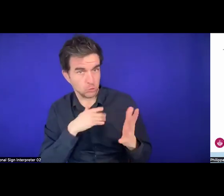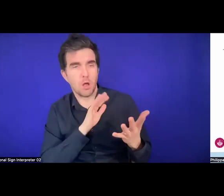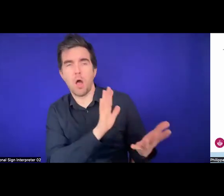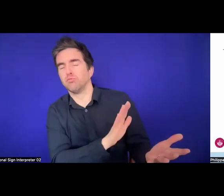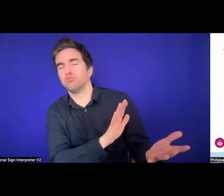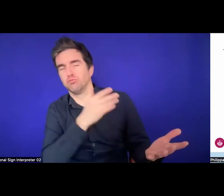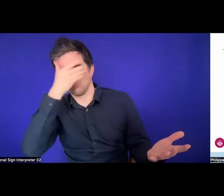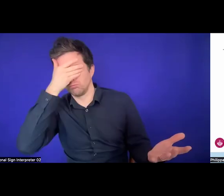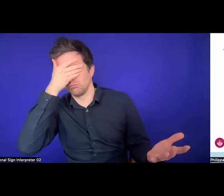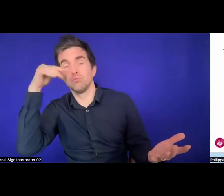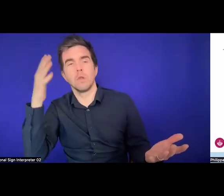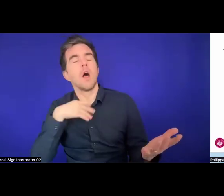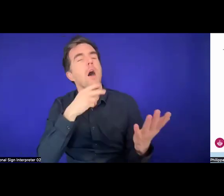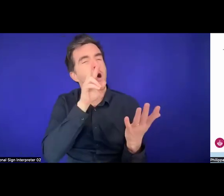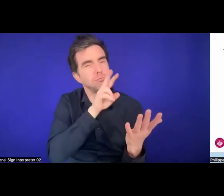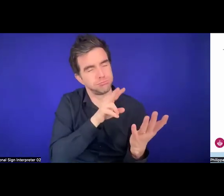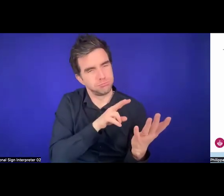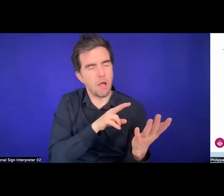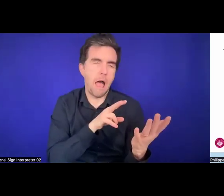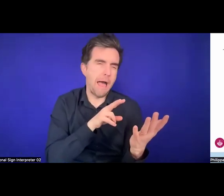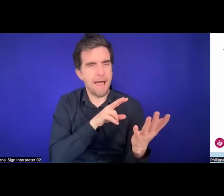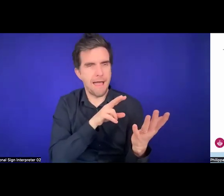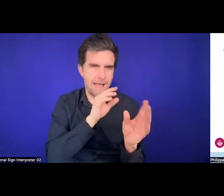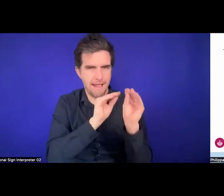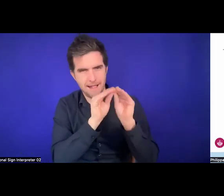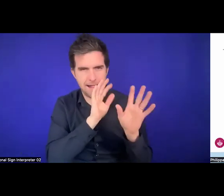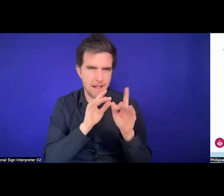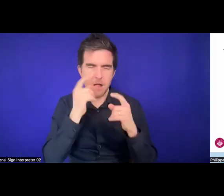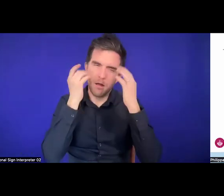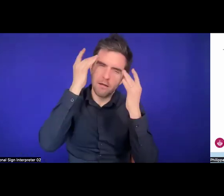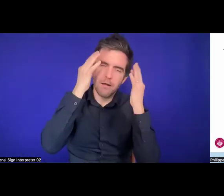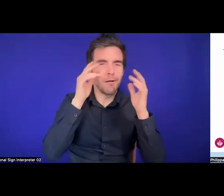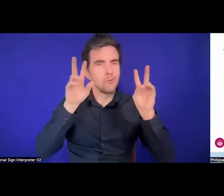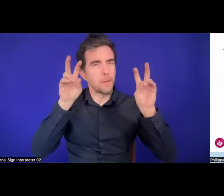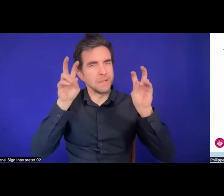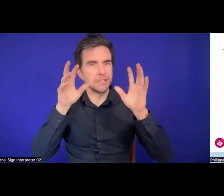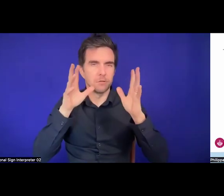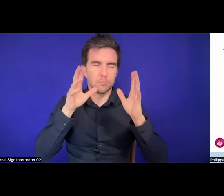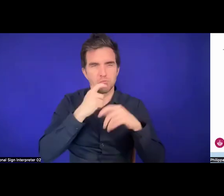emerge, along with a possible methodology. At this stage, I started thinking about